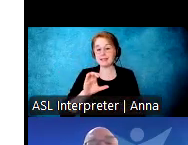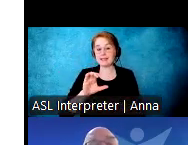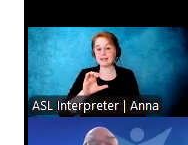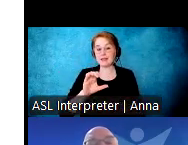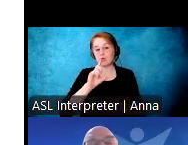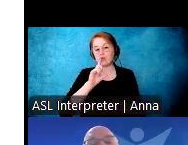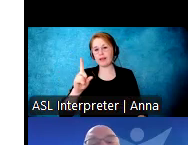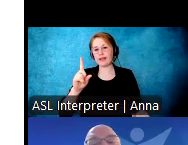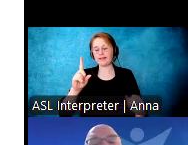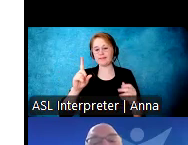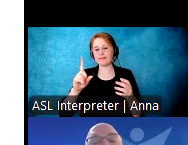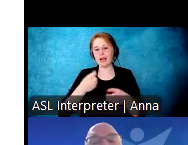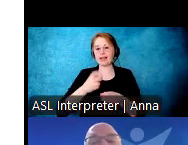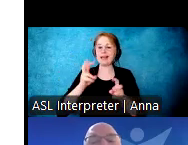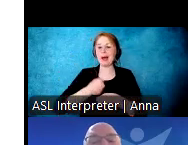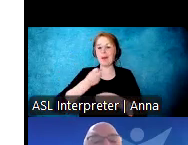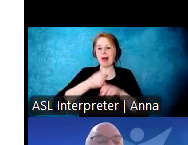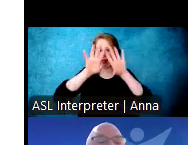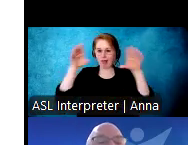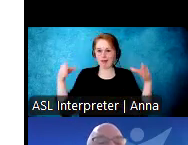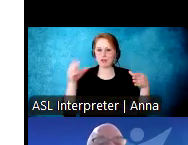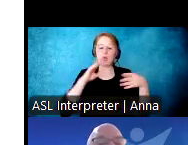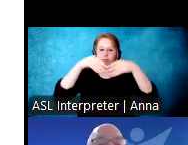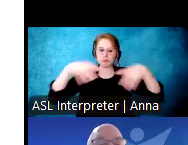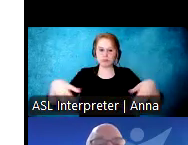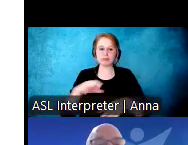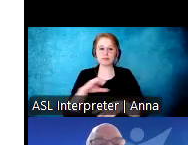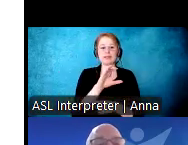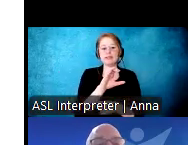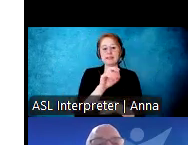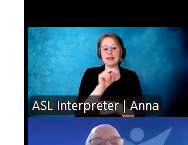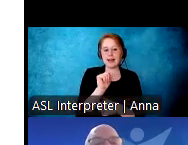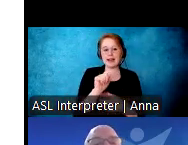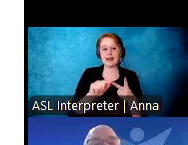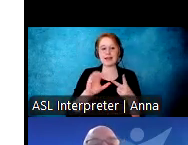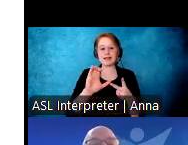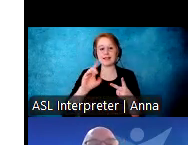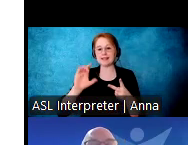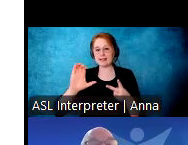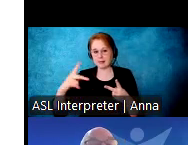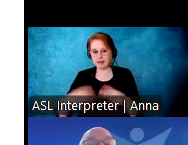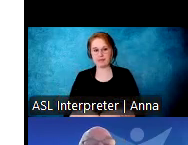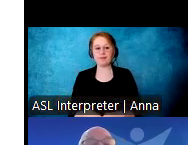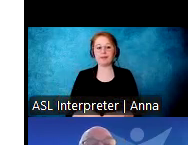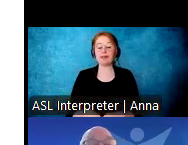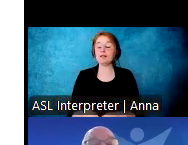that includes both our CNA and CDCP. Next. So today, the rest of the time,